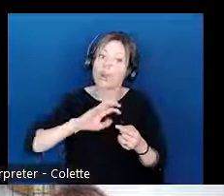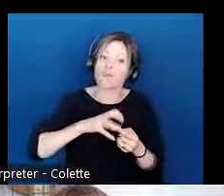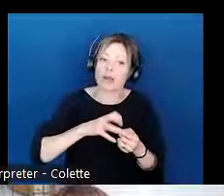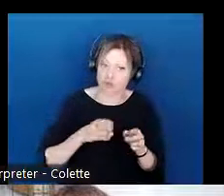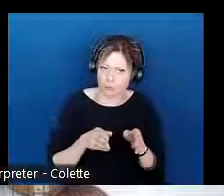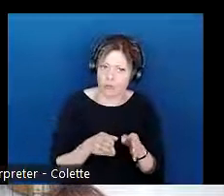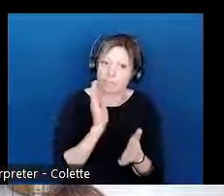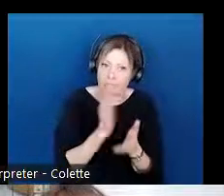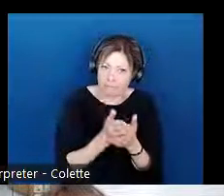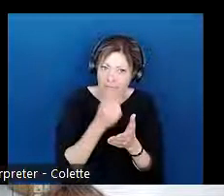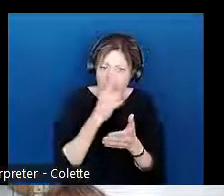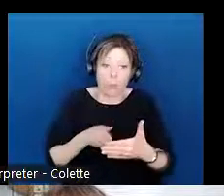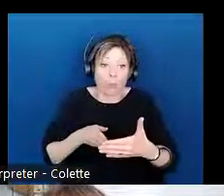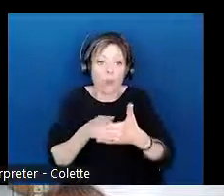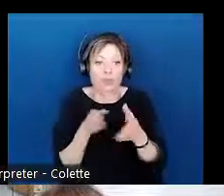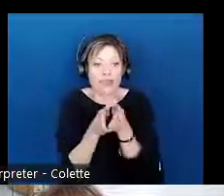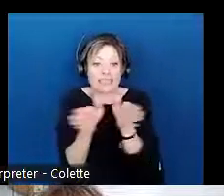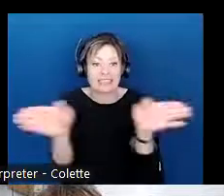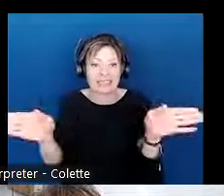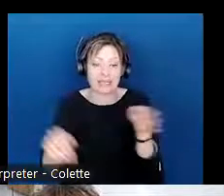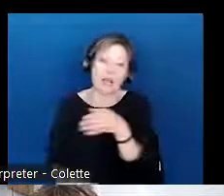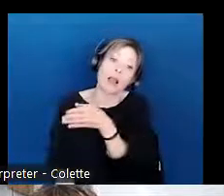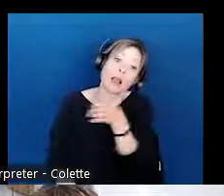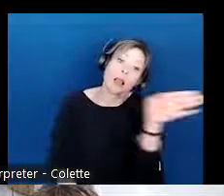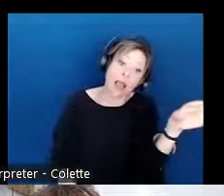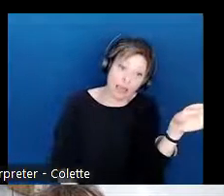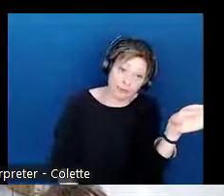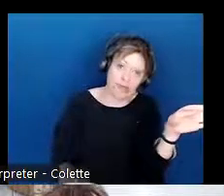to that T Junction also if you go left you catch the end of the route which so